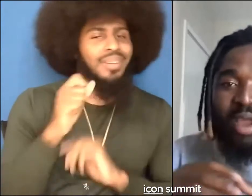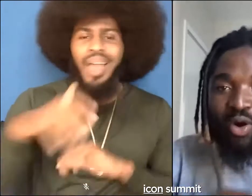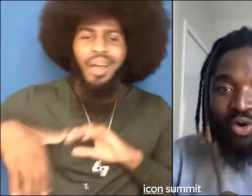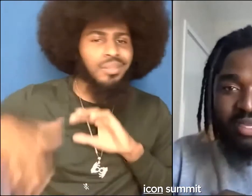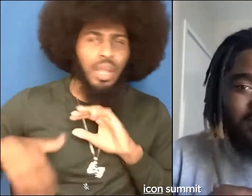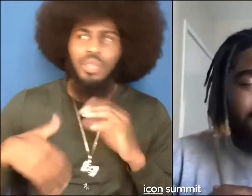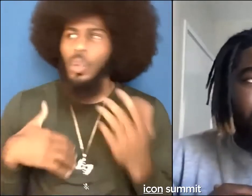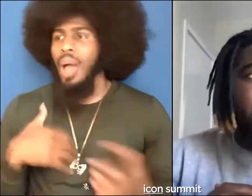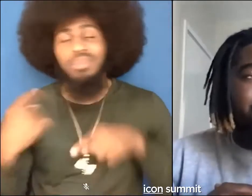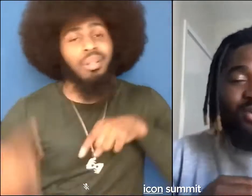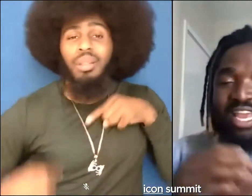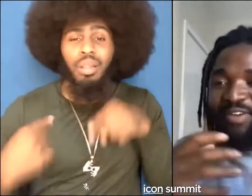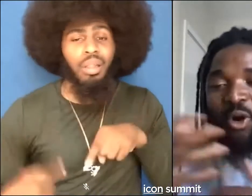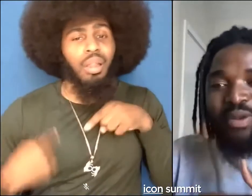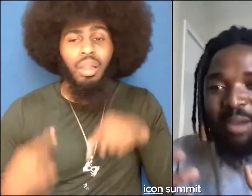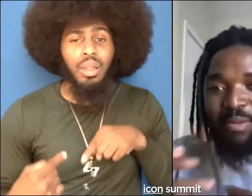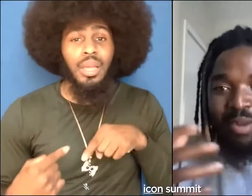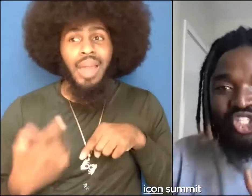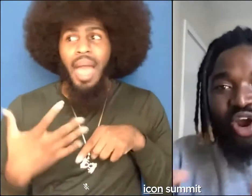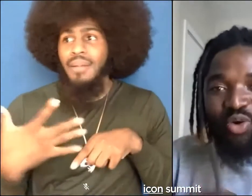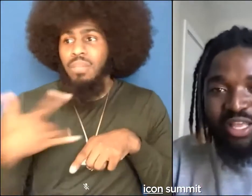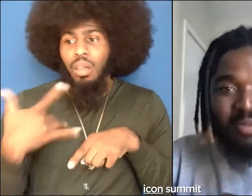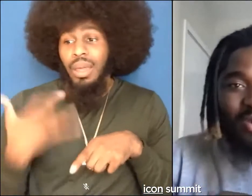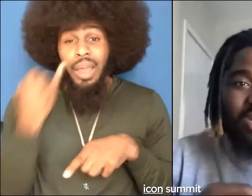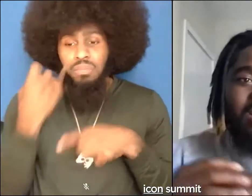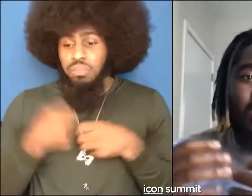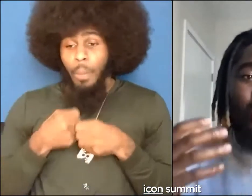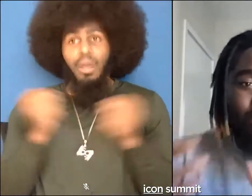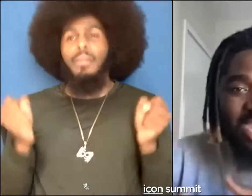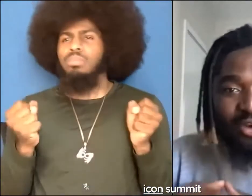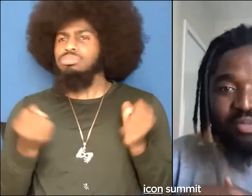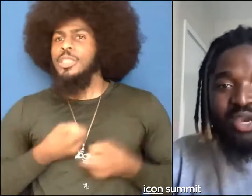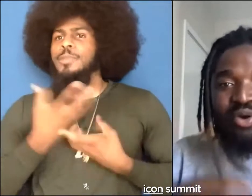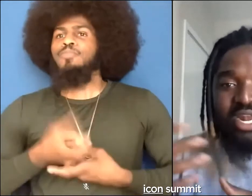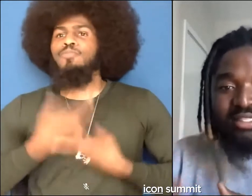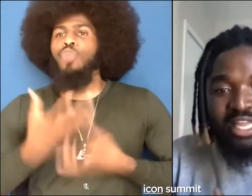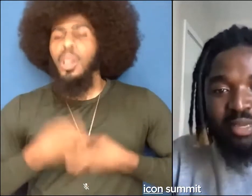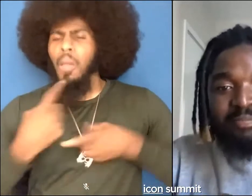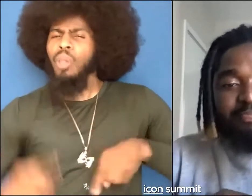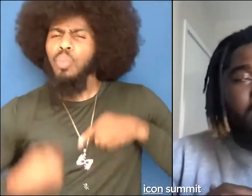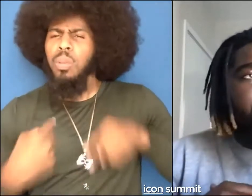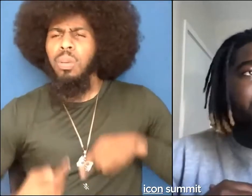my own because I felt like if I opened up about my struggle, then people are going to look down on me or not understand me.